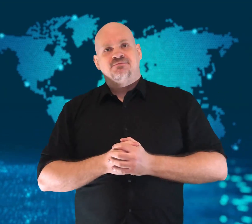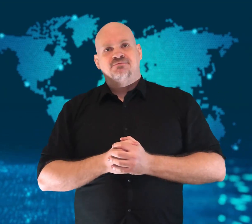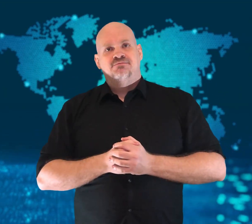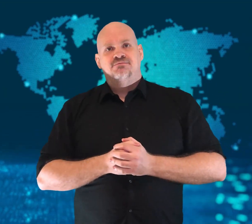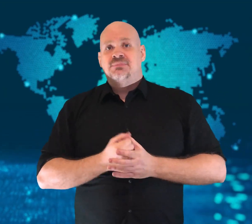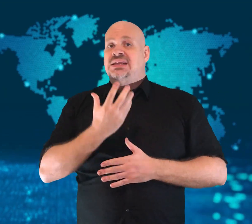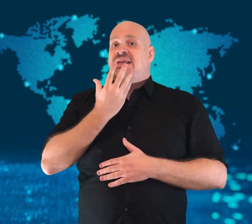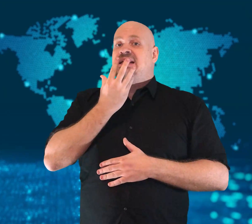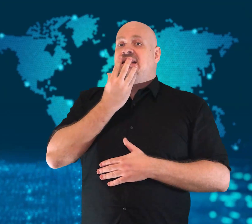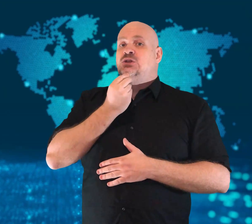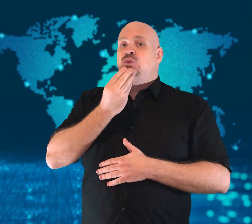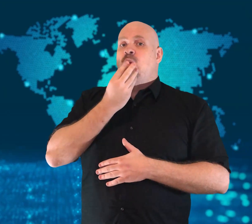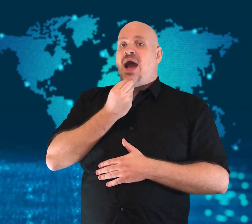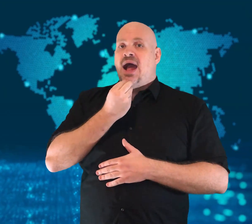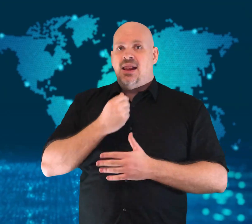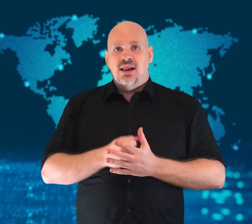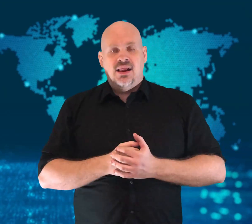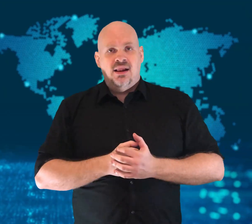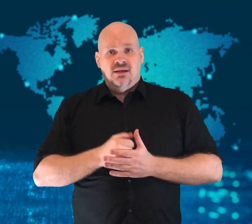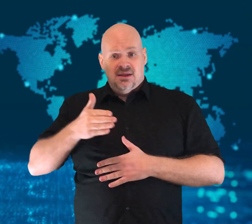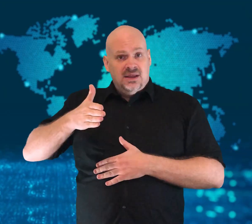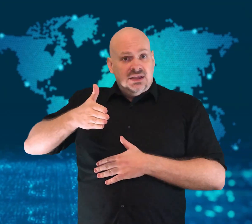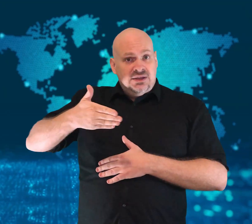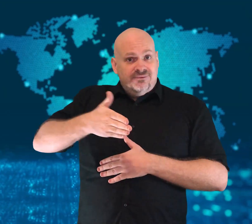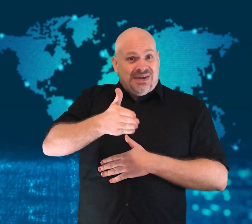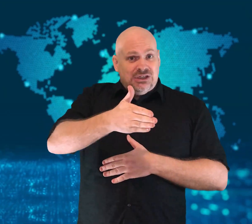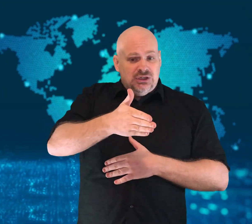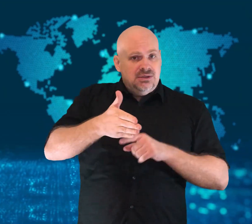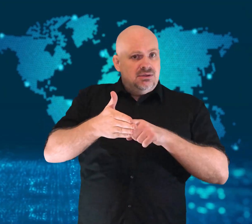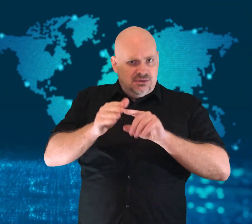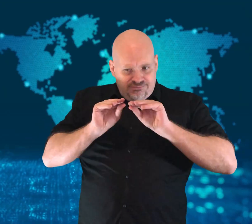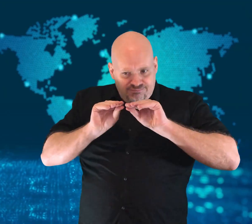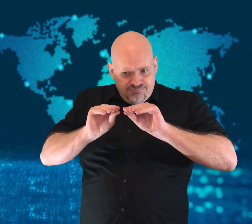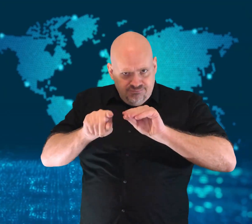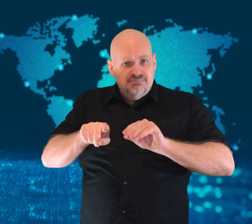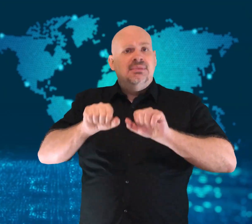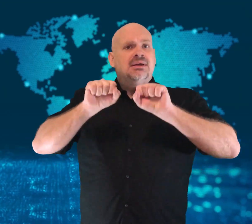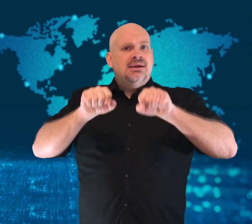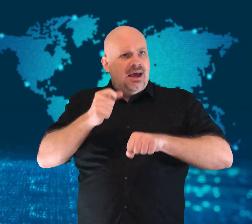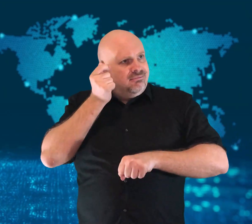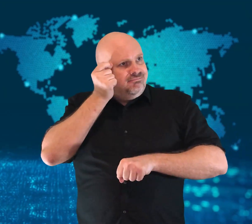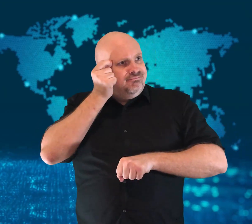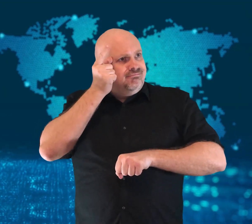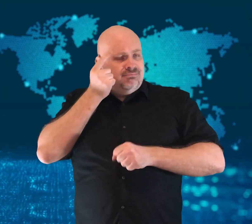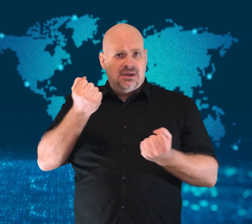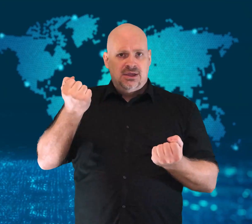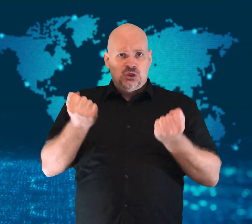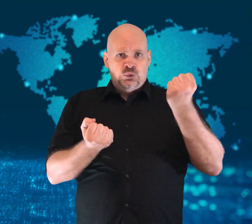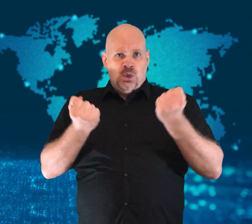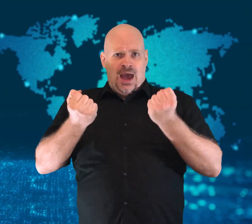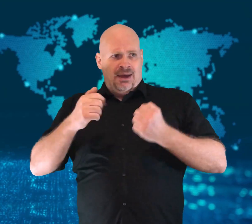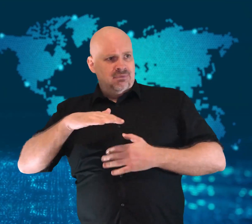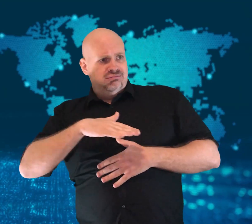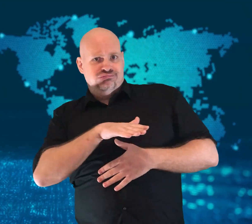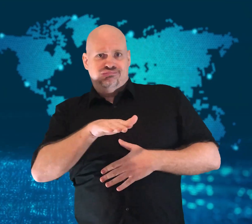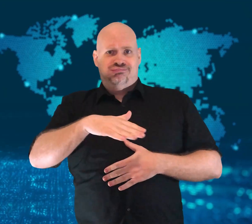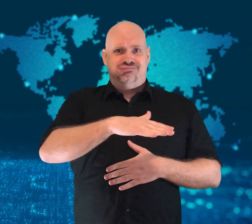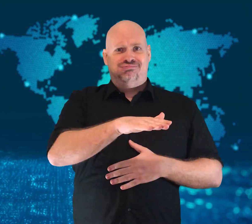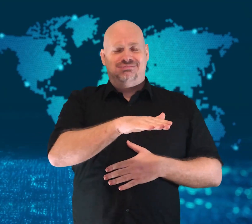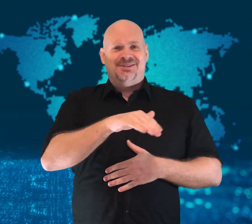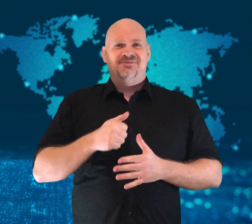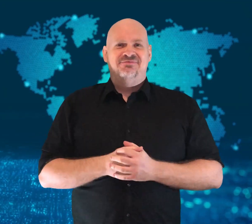Goldfish drives a car